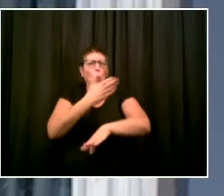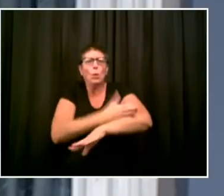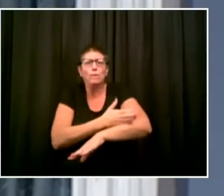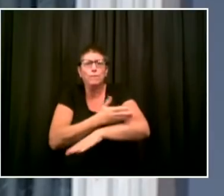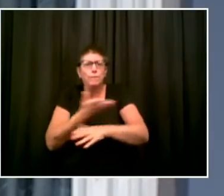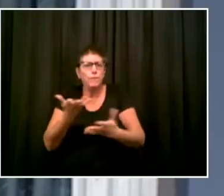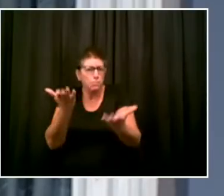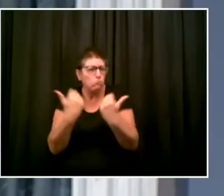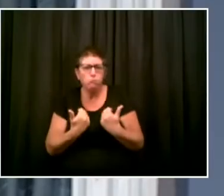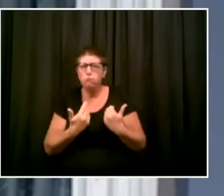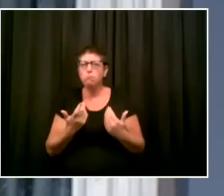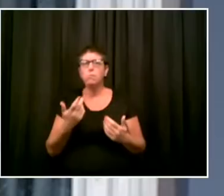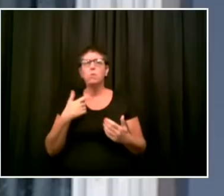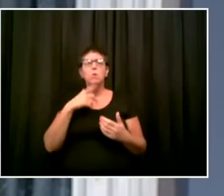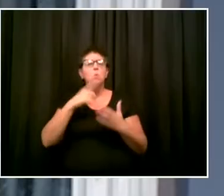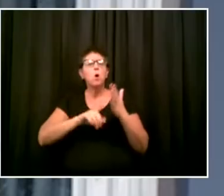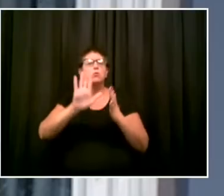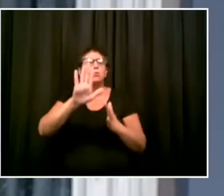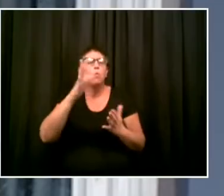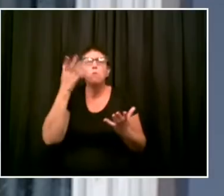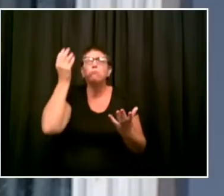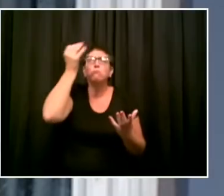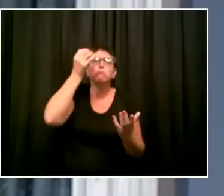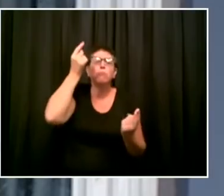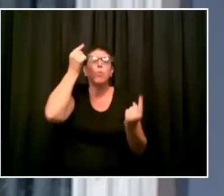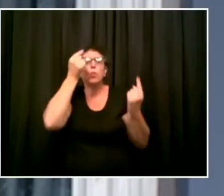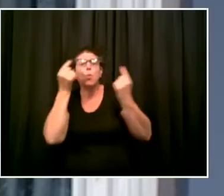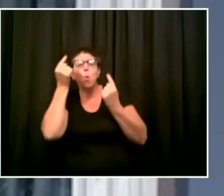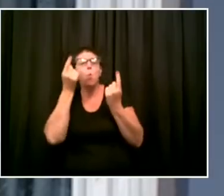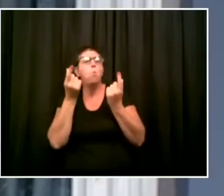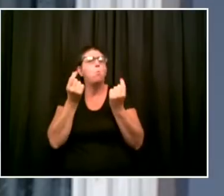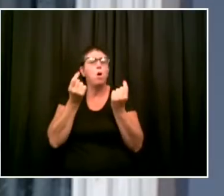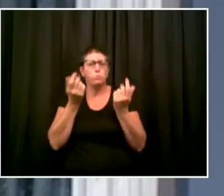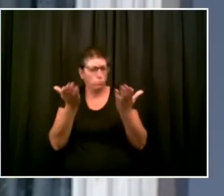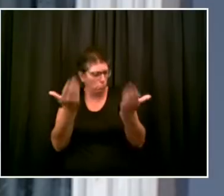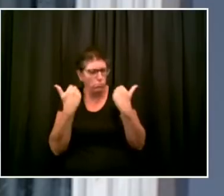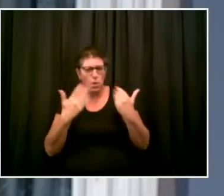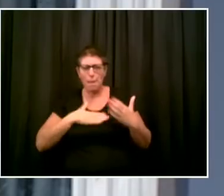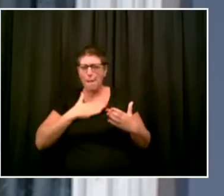COMMENT. WHAT CAN WE DO BETTER? WHAT DO YOU THINK ABOUT PARTICULAR ASPECTS OF HTE DISCIPLINE